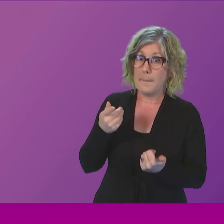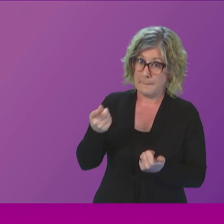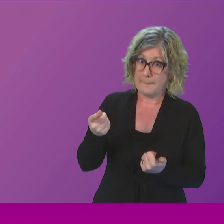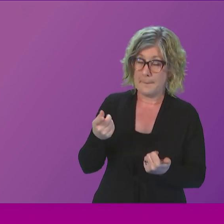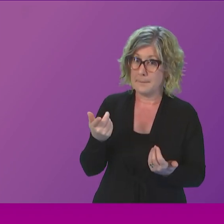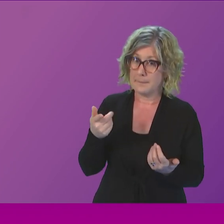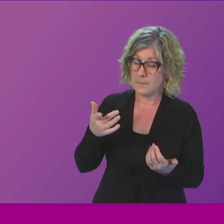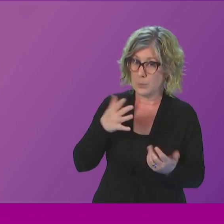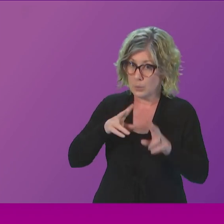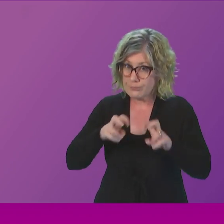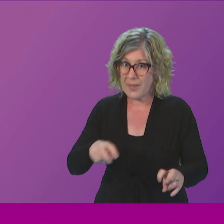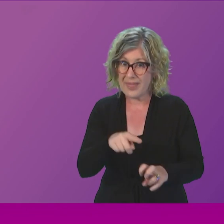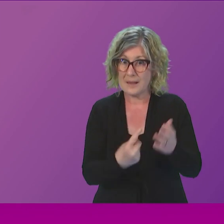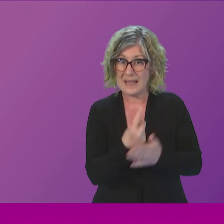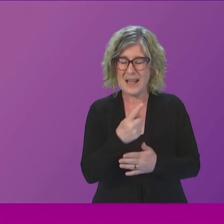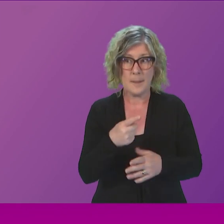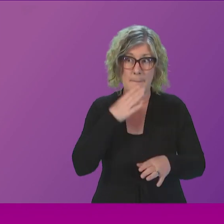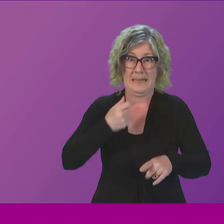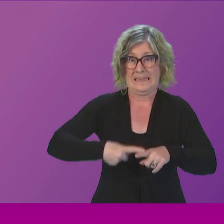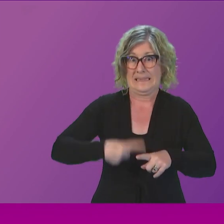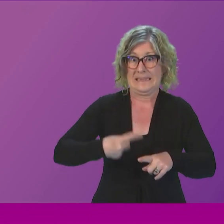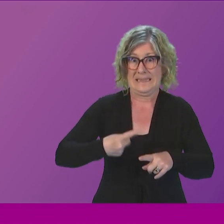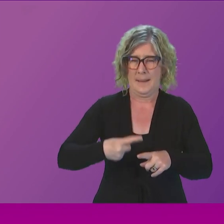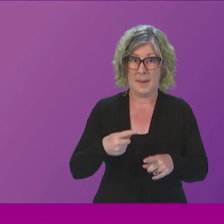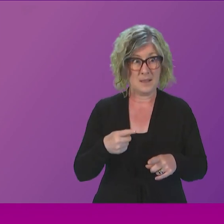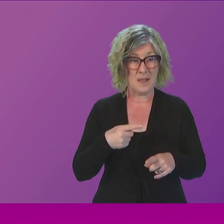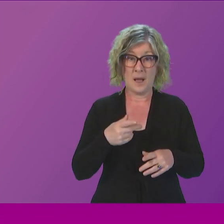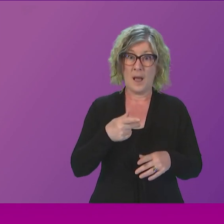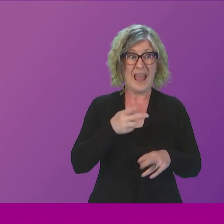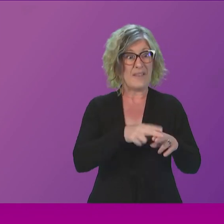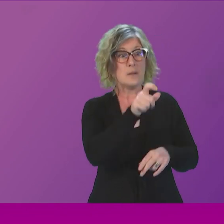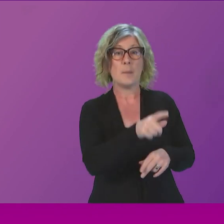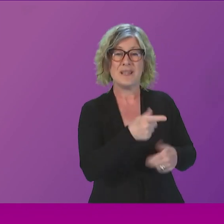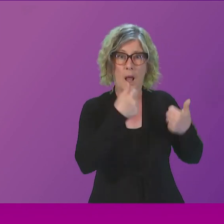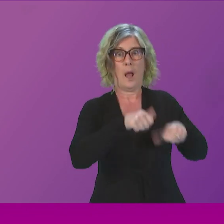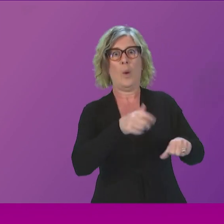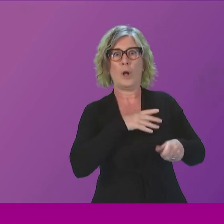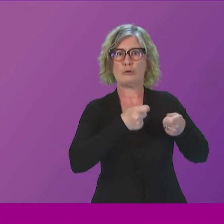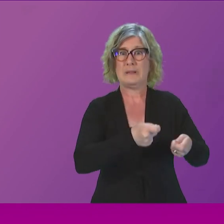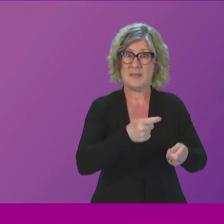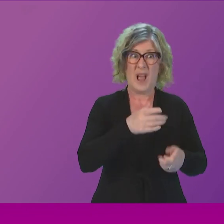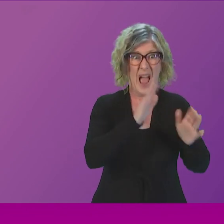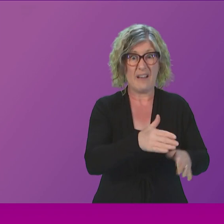However, it should not take bringing individual cases to Parliament for people to get life-saving cancer treatment across the country.